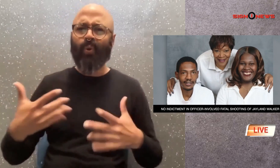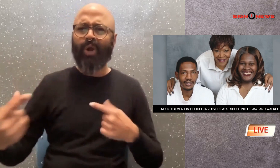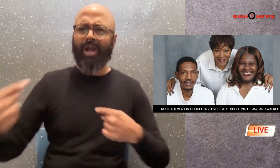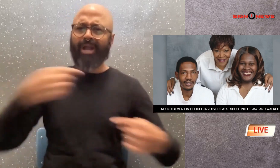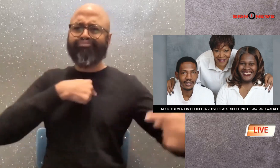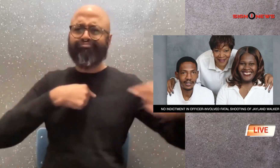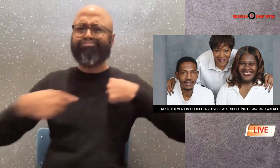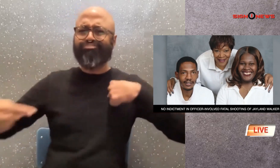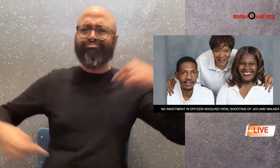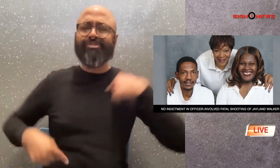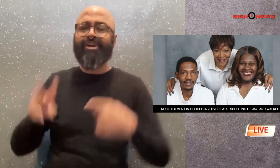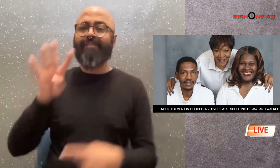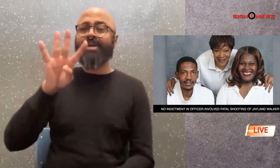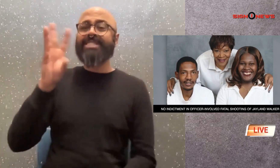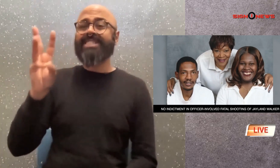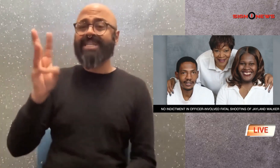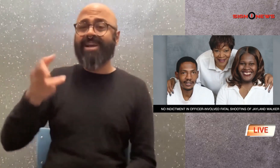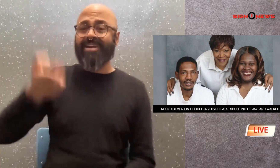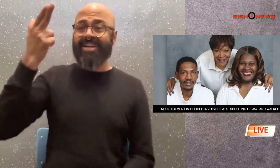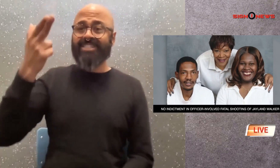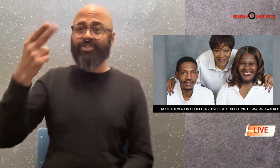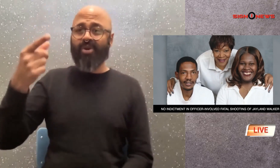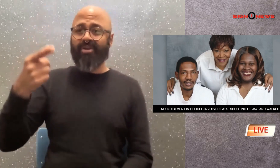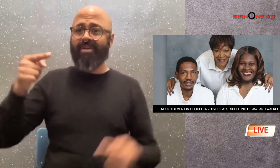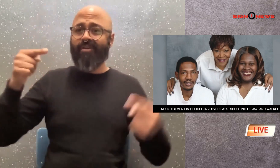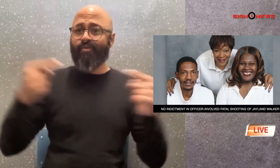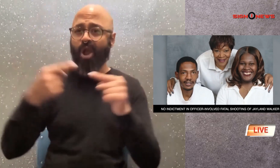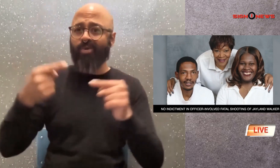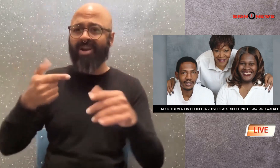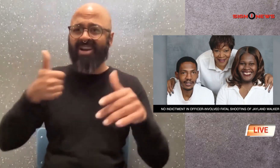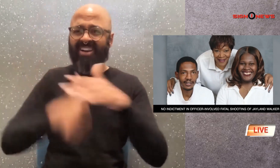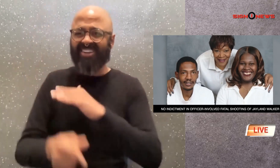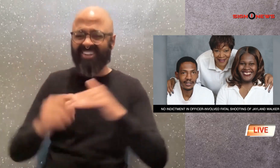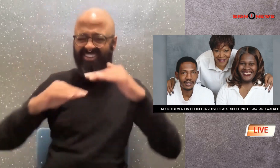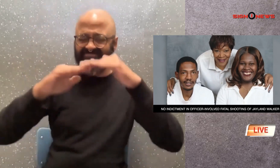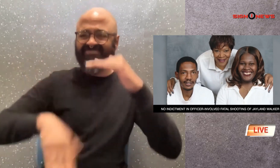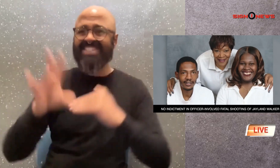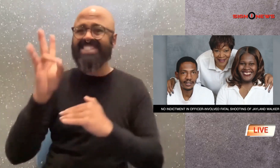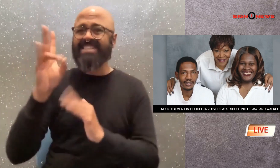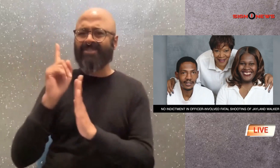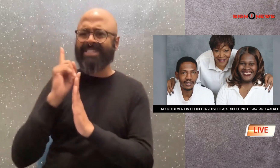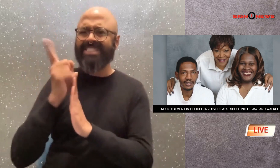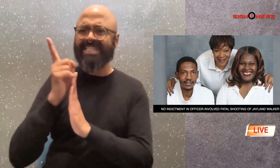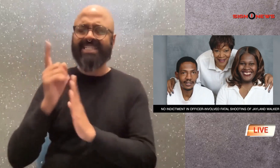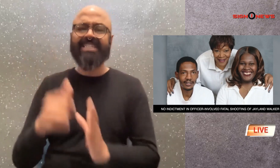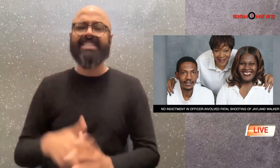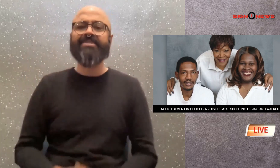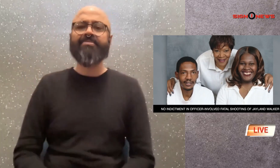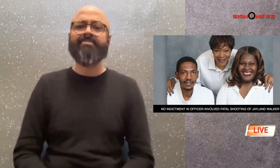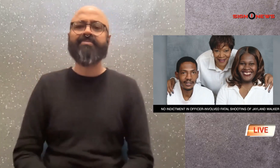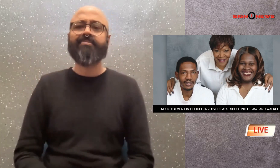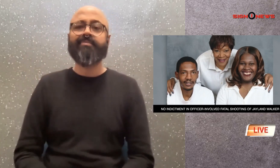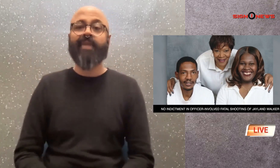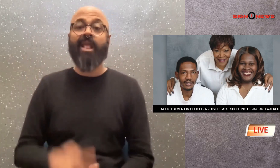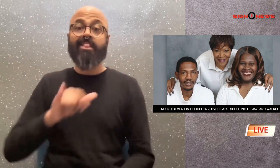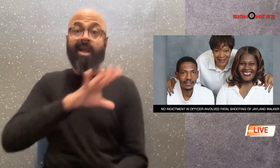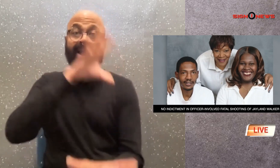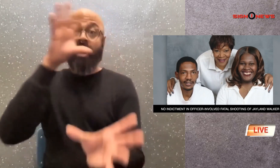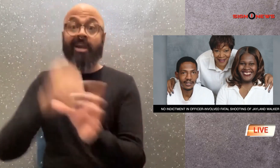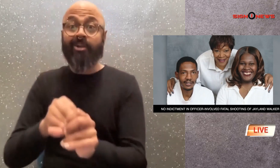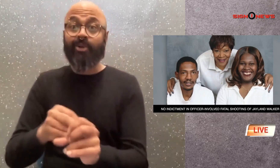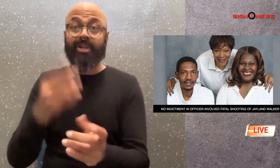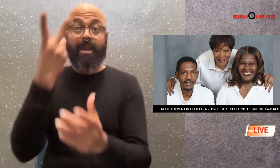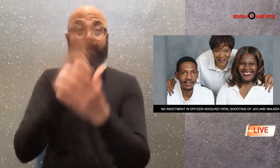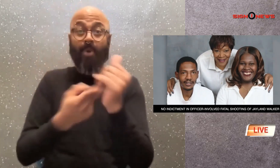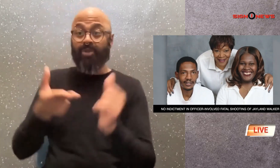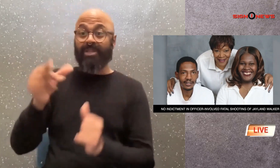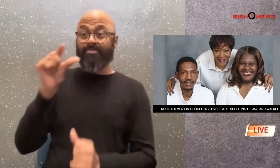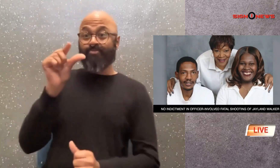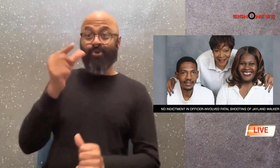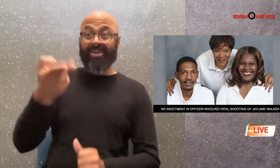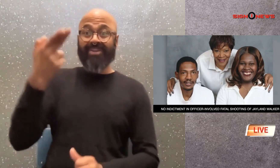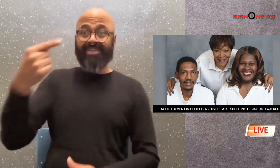showed Walker sustained 46 gunshot wounds in under seven seconds that includes both